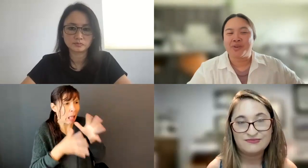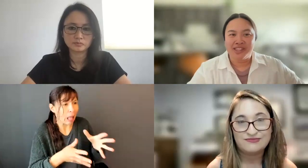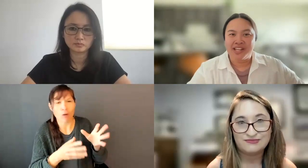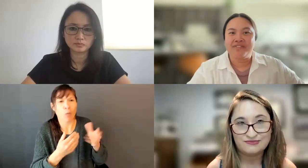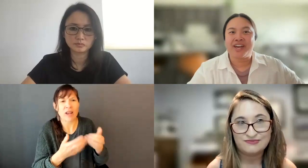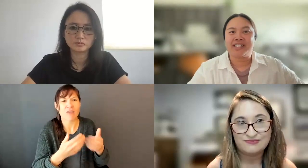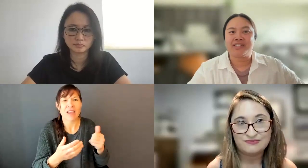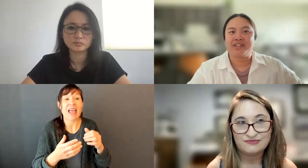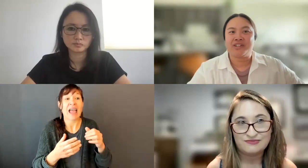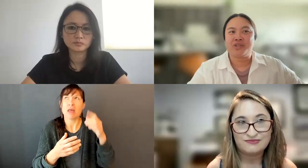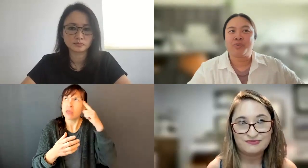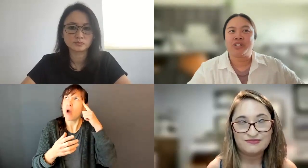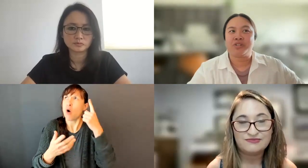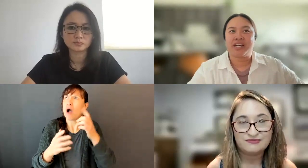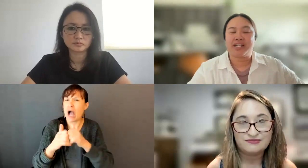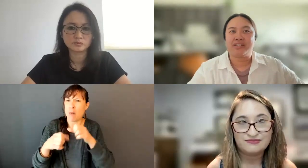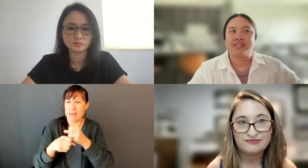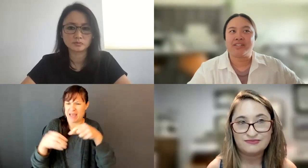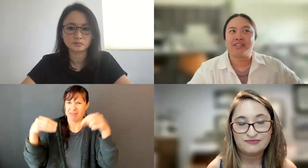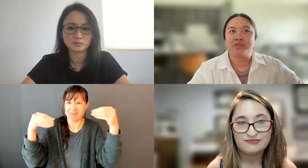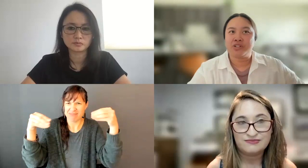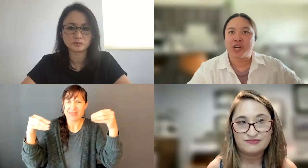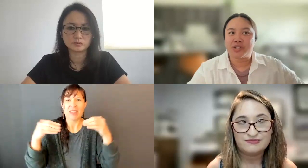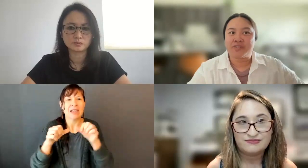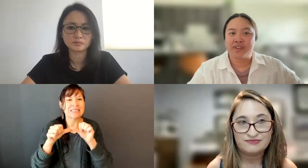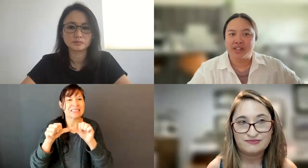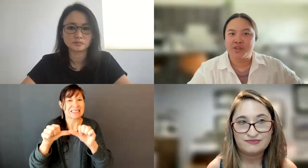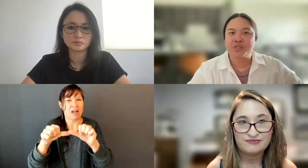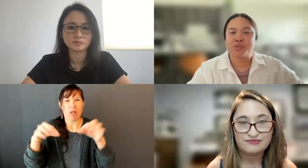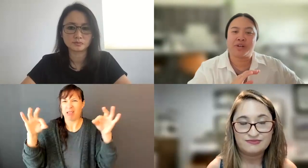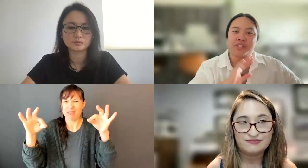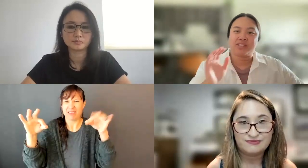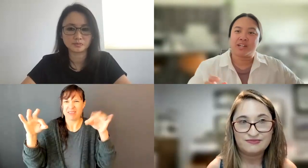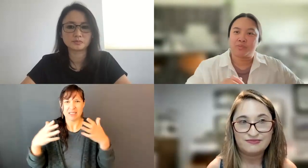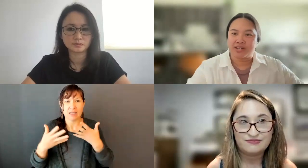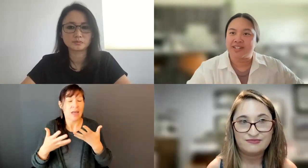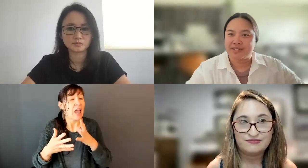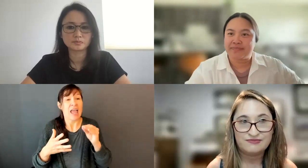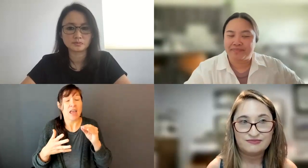So I love that you prioritized you and your daughter's values throughout the entire process.